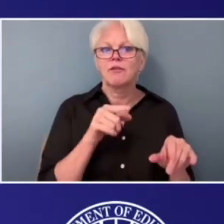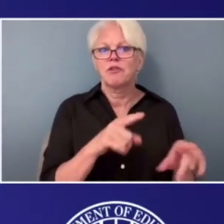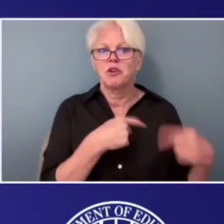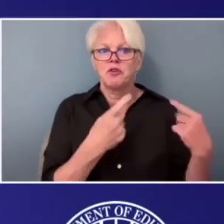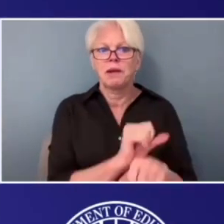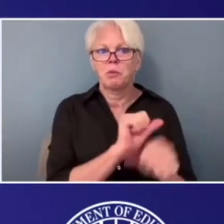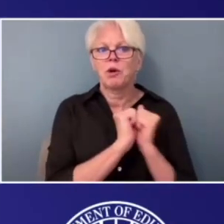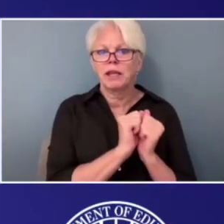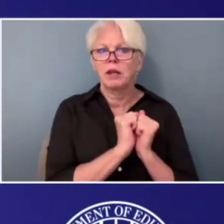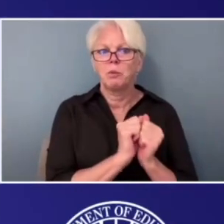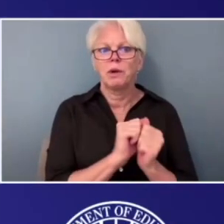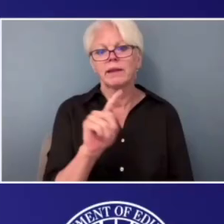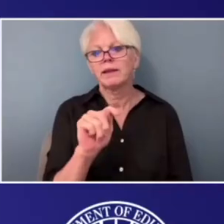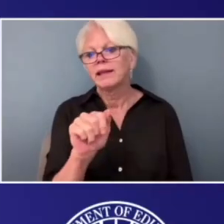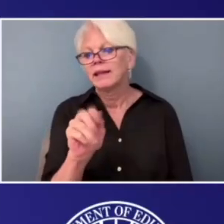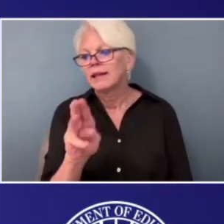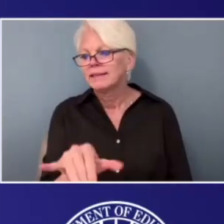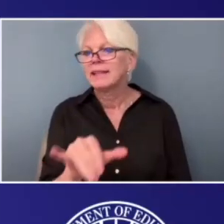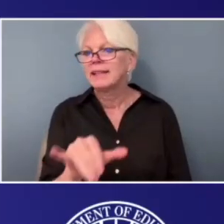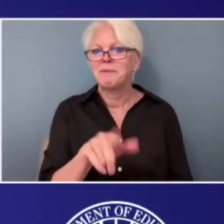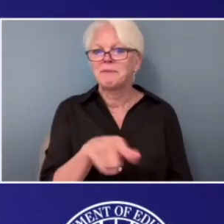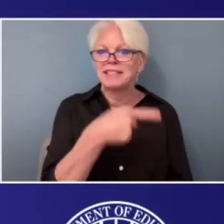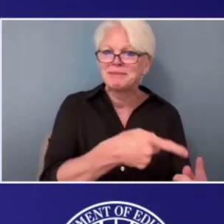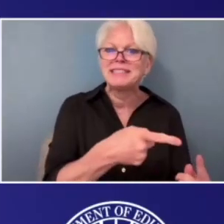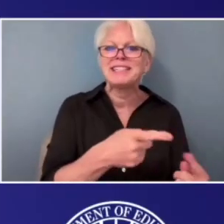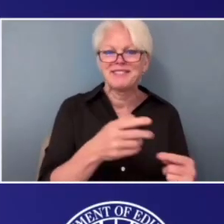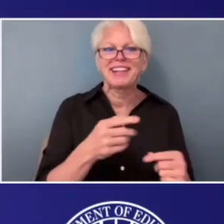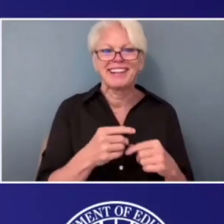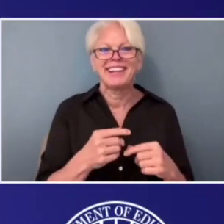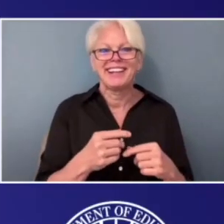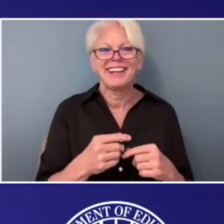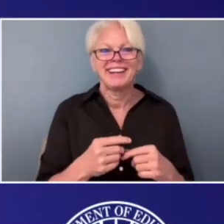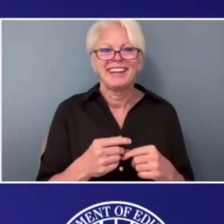Tamy in particular is -- was, was added to the list.